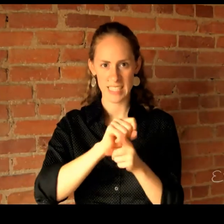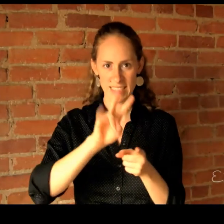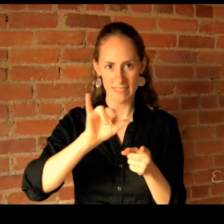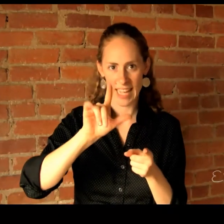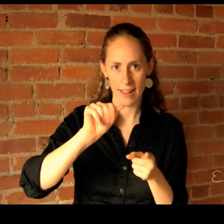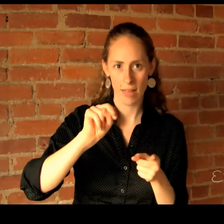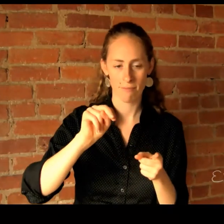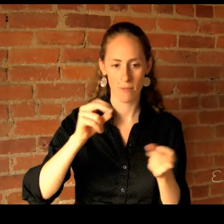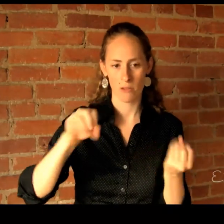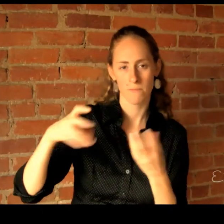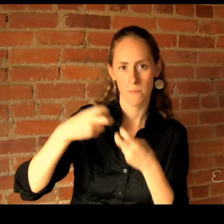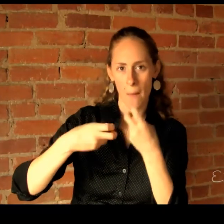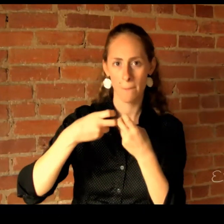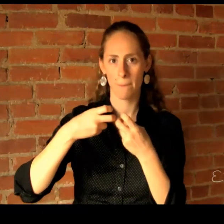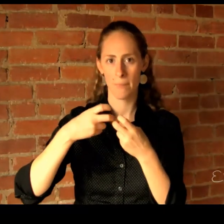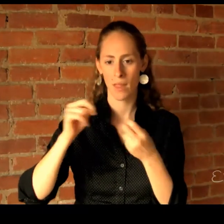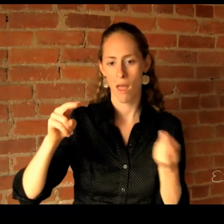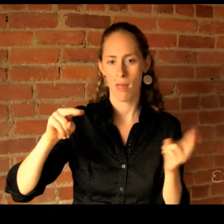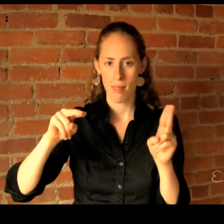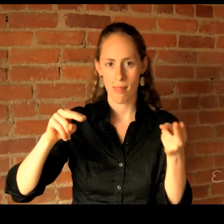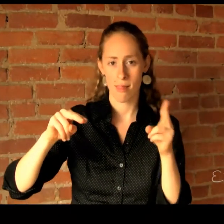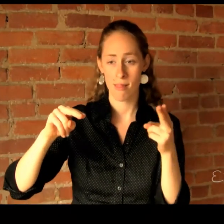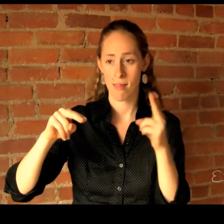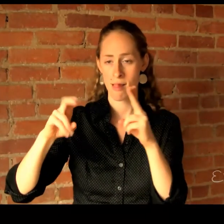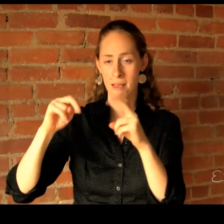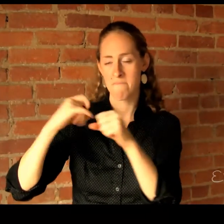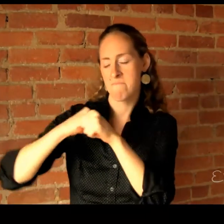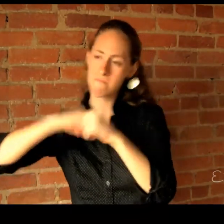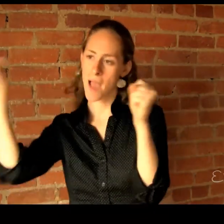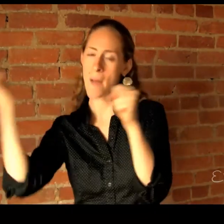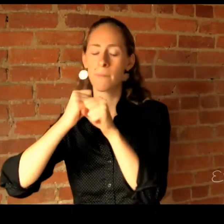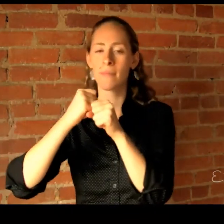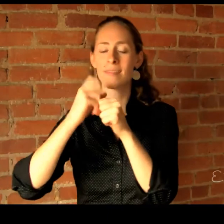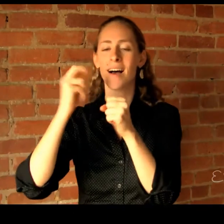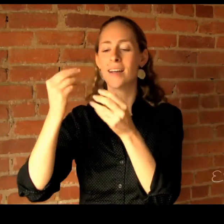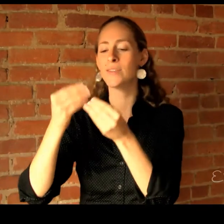characters or include a villain that causes conflicts. These will lead to a climax, ending with a solution